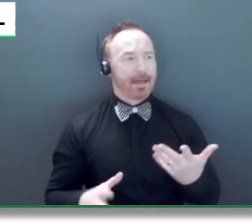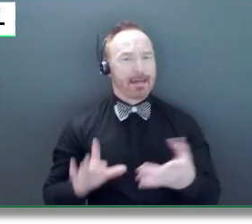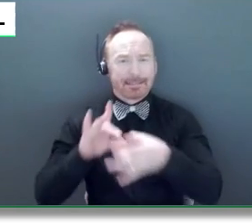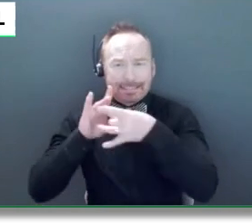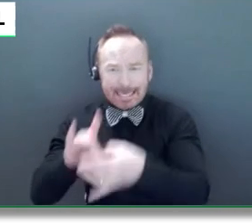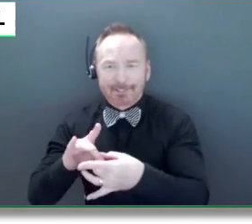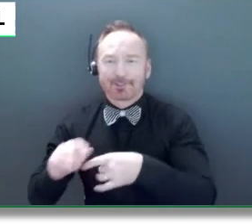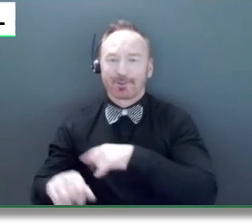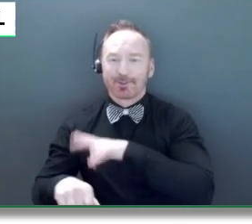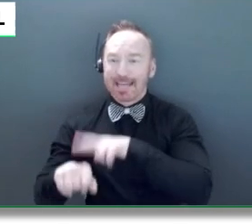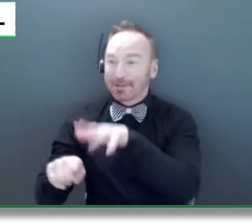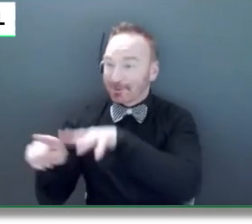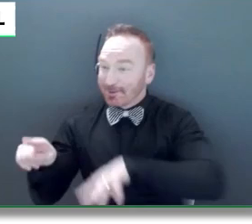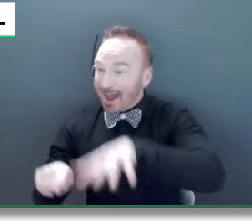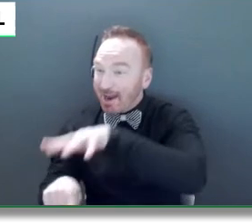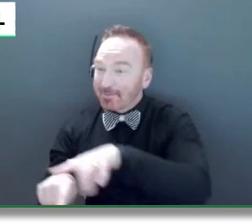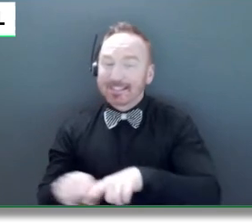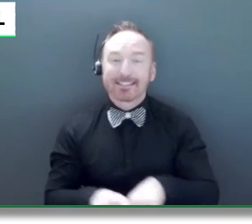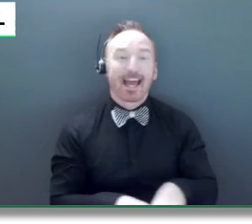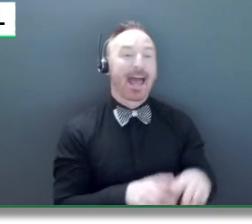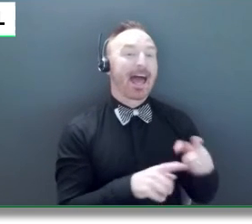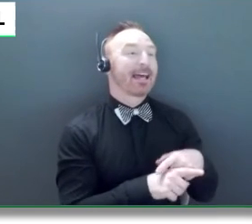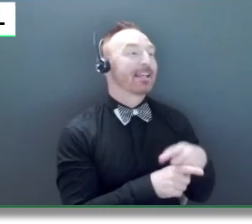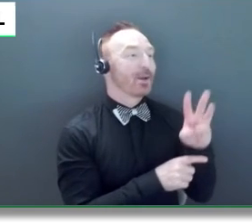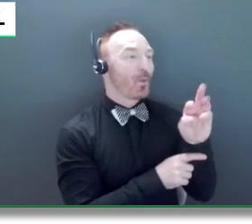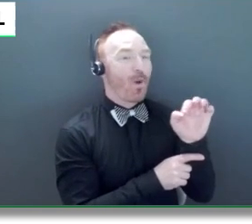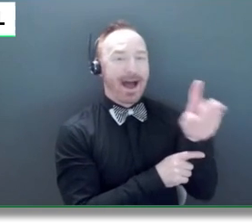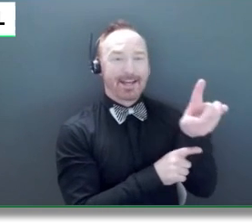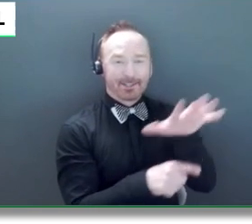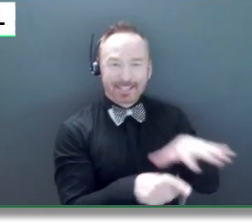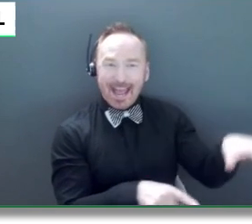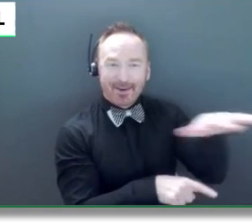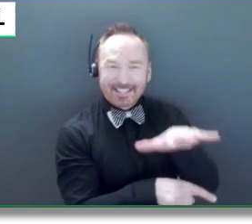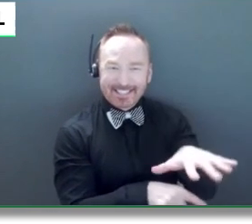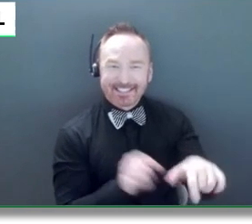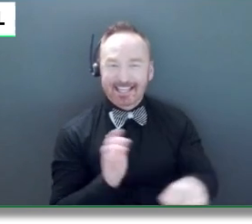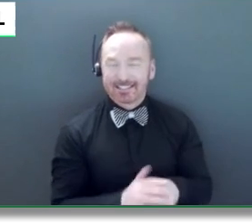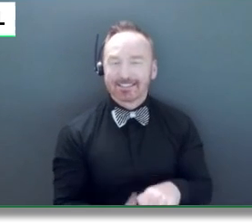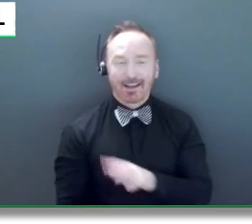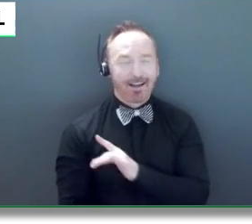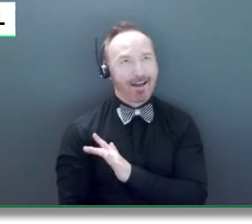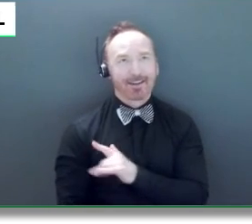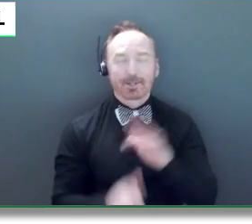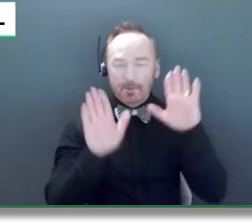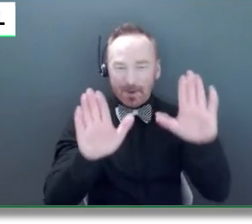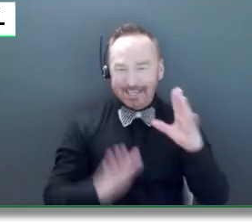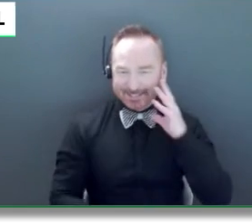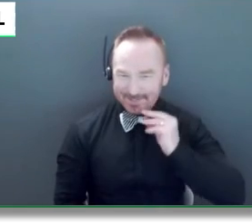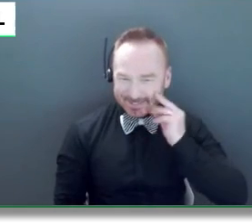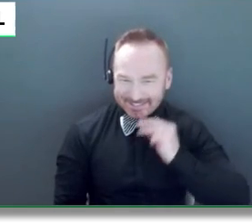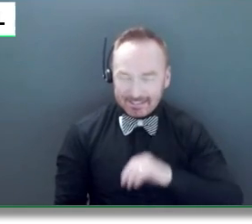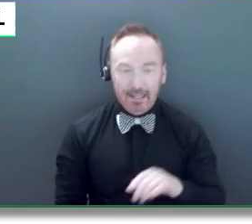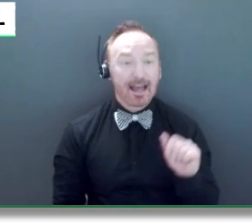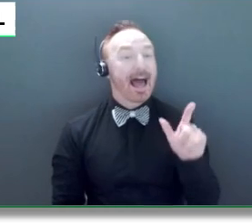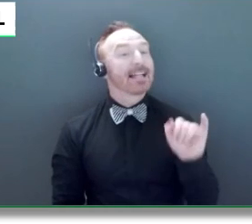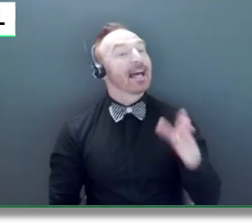that's always a great experience for us. Amazing thank you so much for sharing that uh everyone. I cannot thank you enough